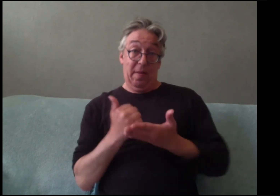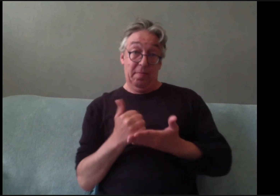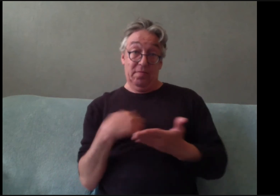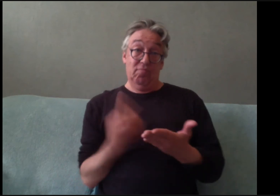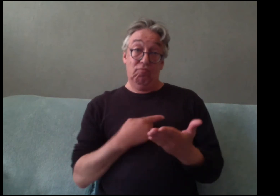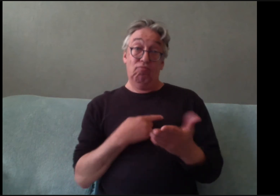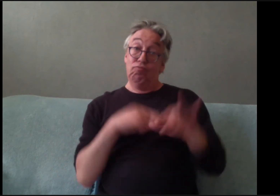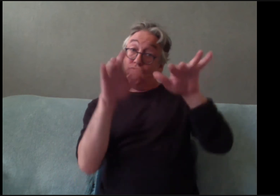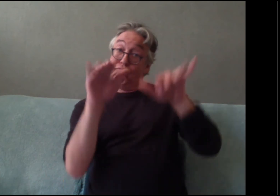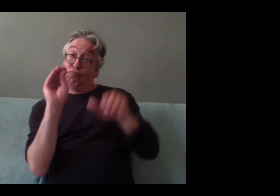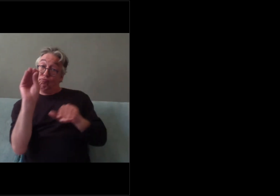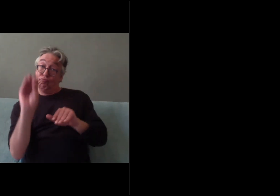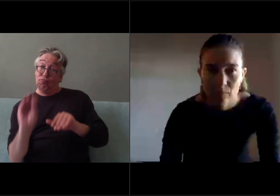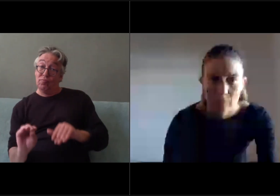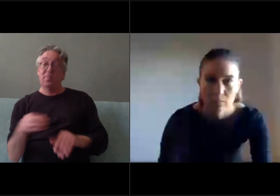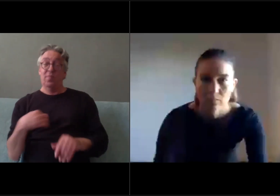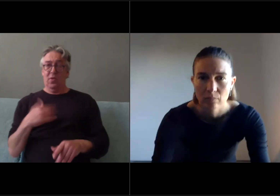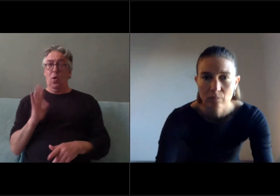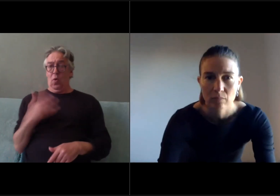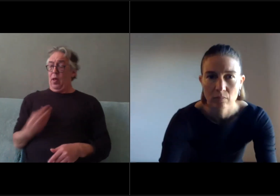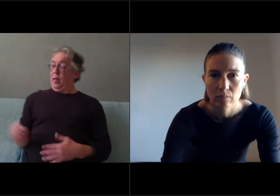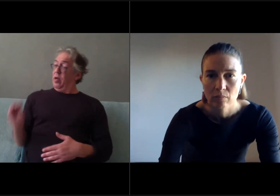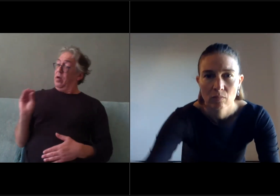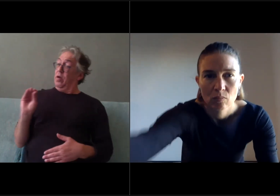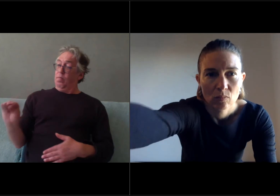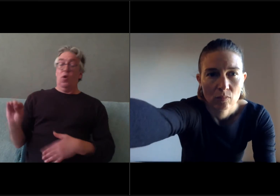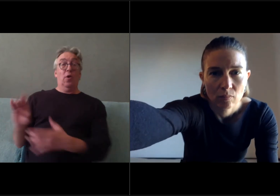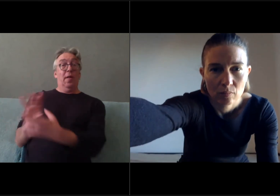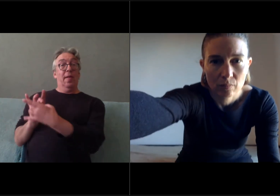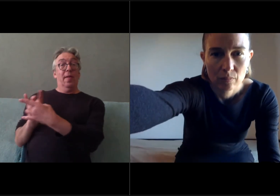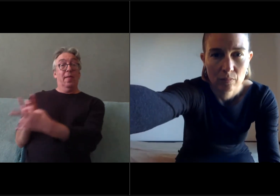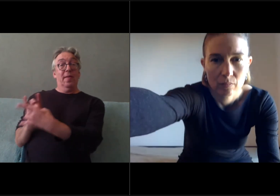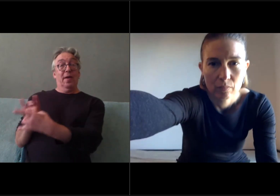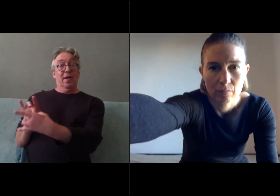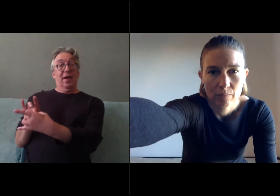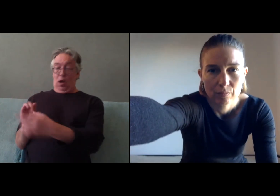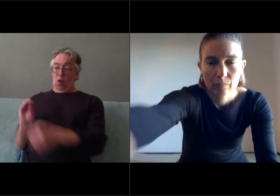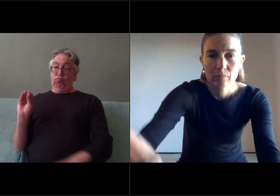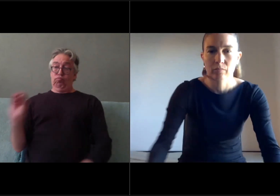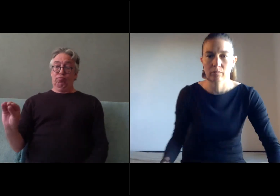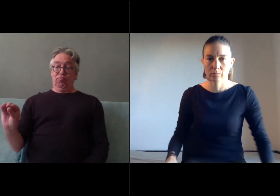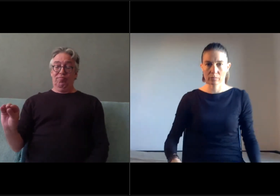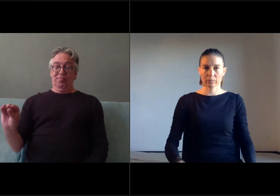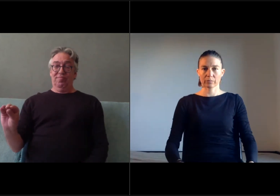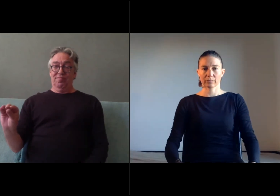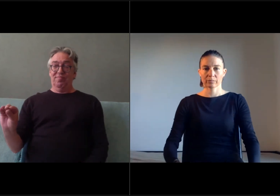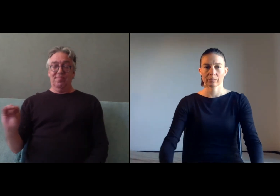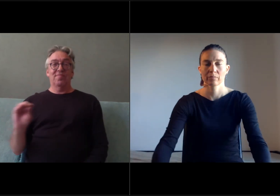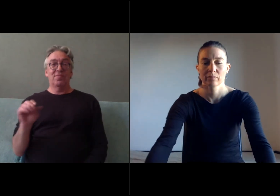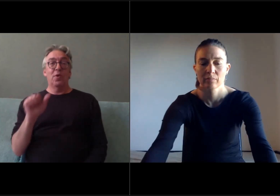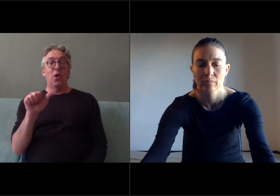ANDRÉ: Thank you very much, Aurelie. If you send us the link we can send it at the end to all attendees.